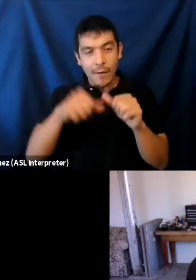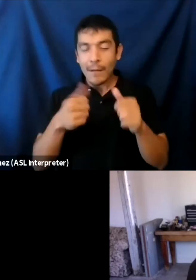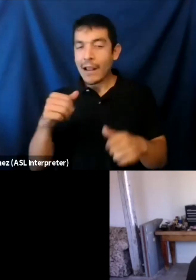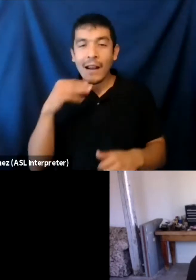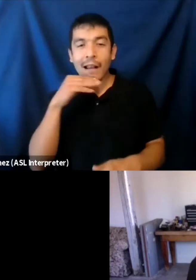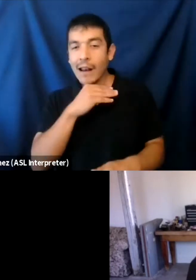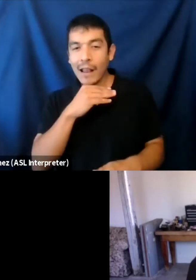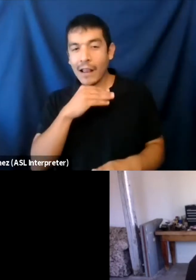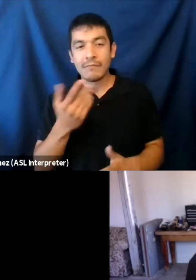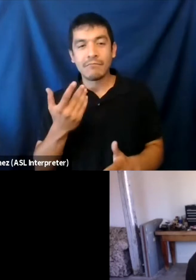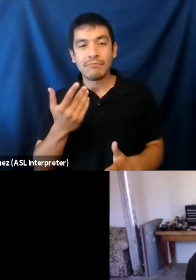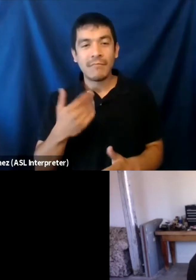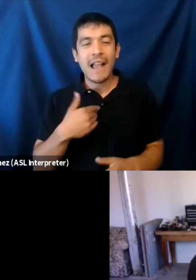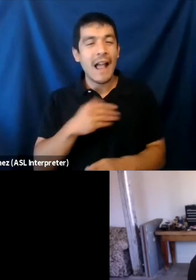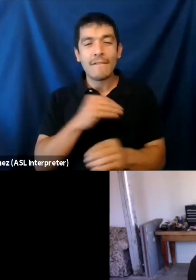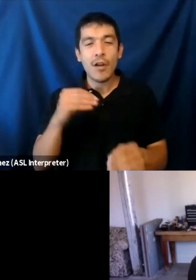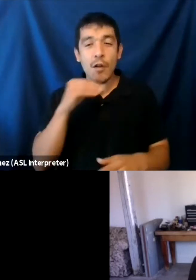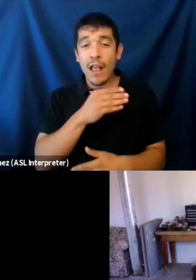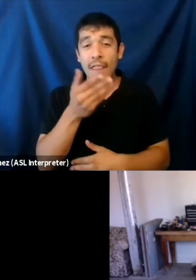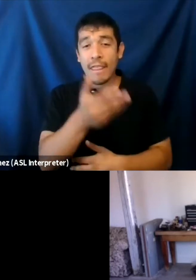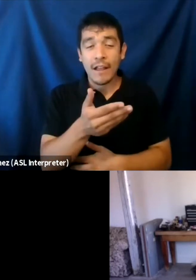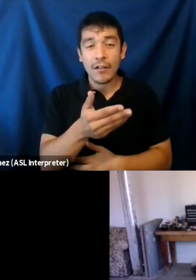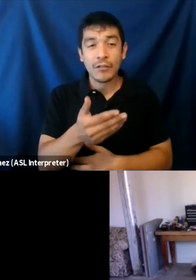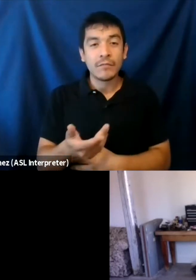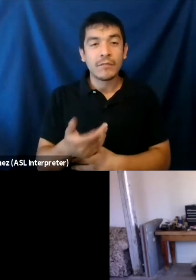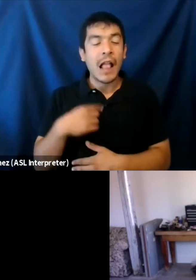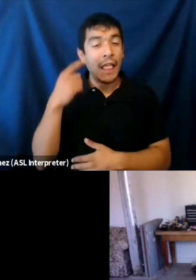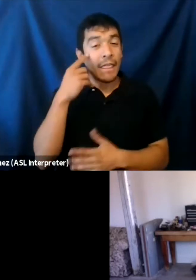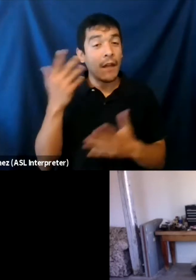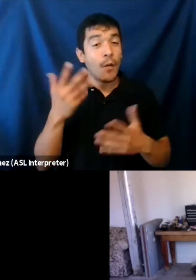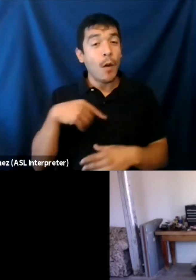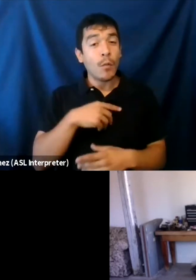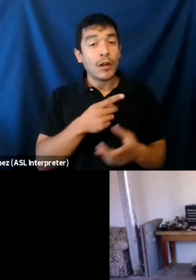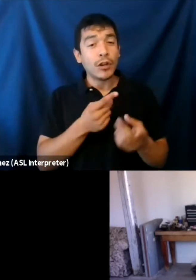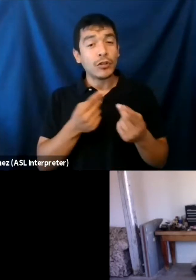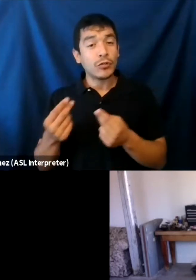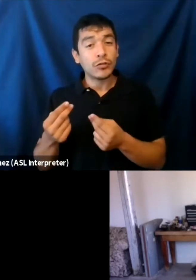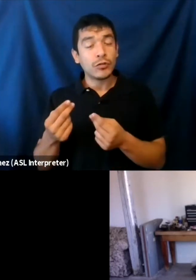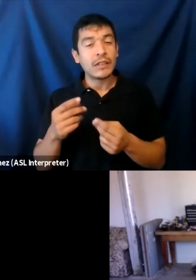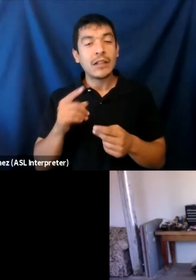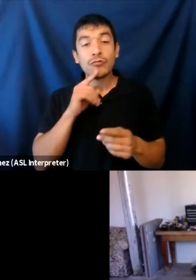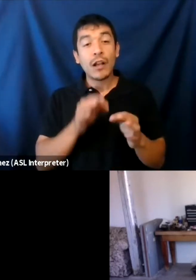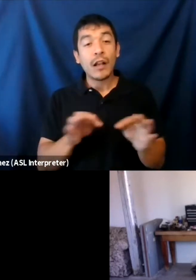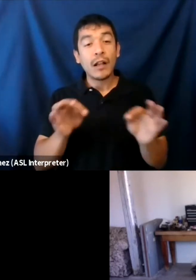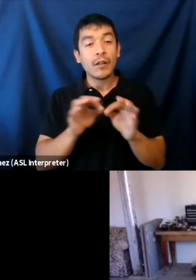there's no lie there. I think what we do though is, and it's important to understand like,